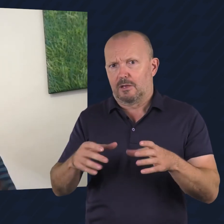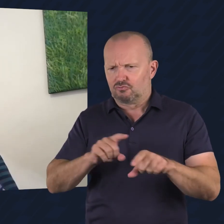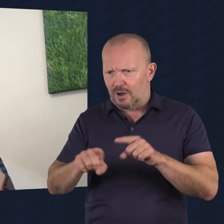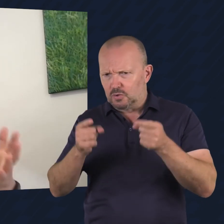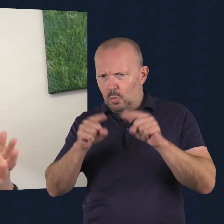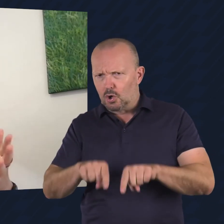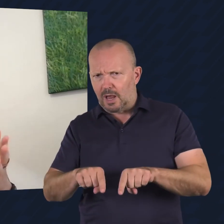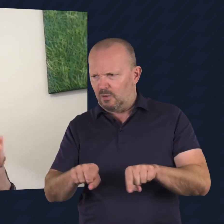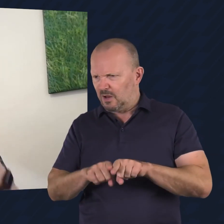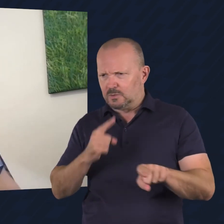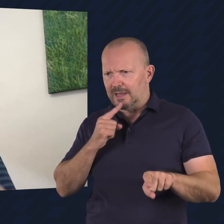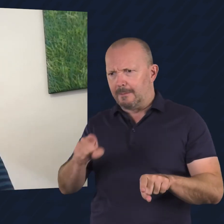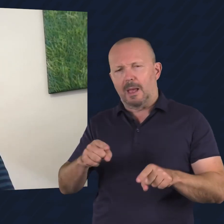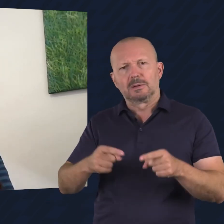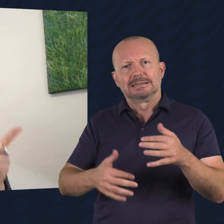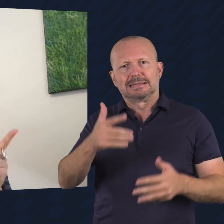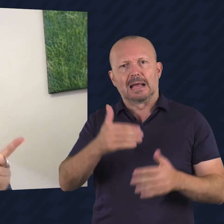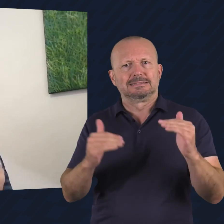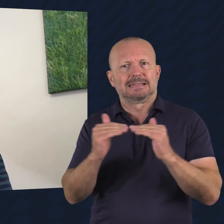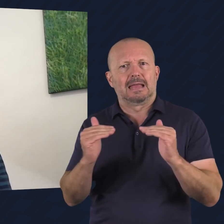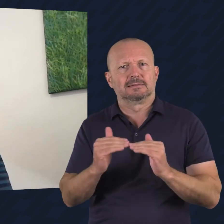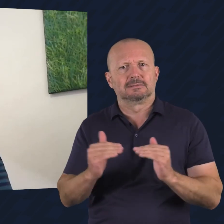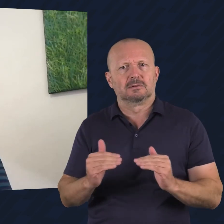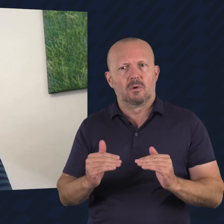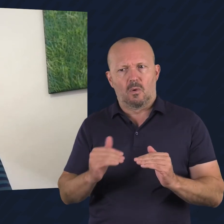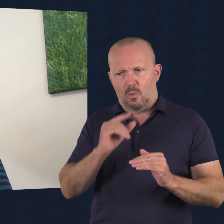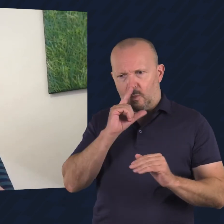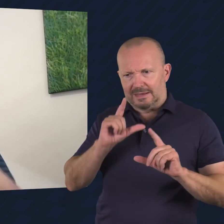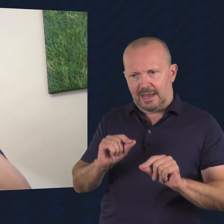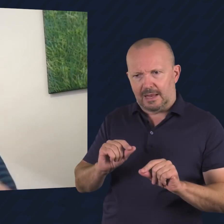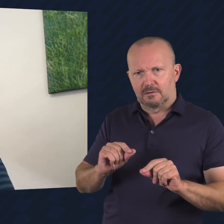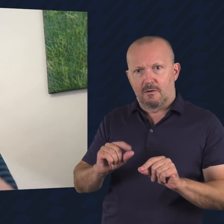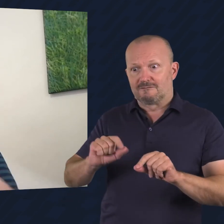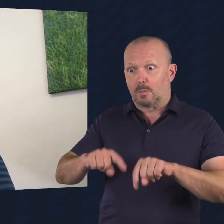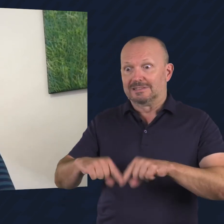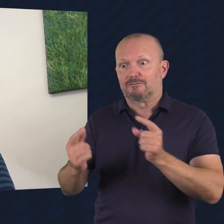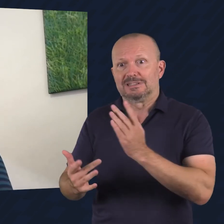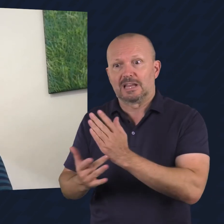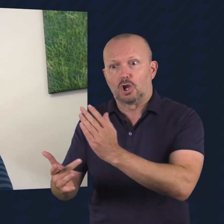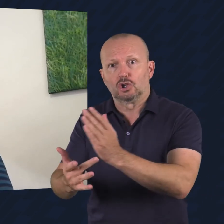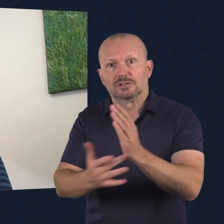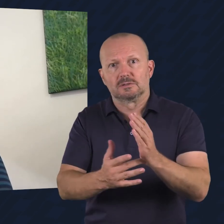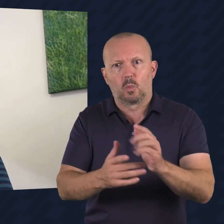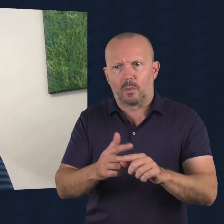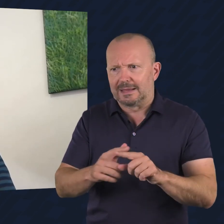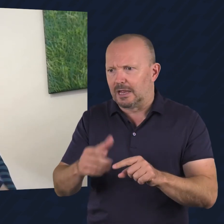of that project who's trying to work out to your point about data standards. What they can take from these different technologies 'cause